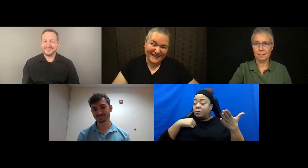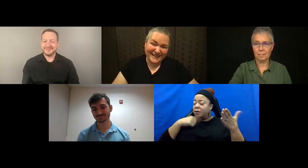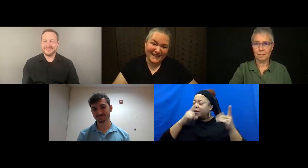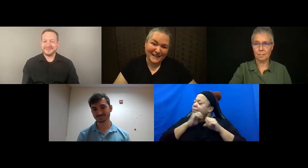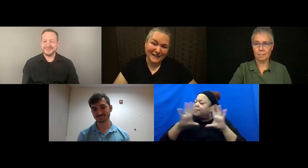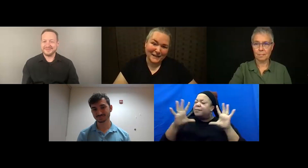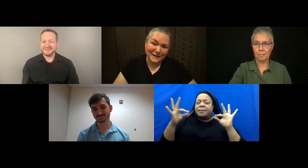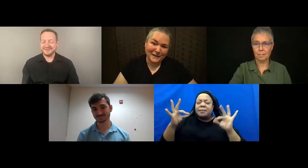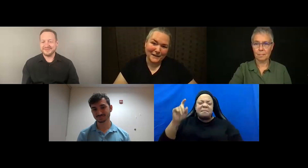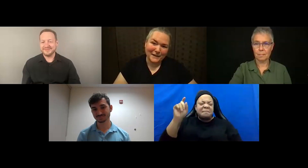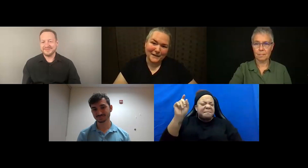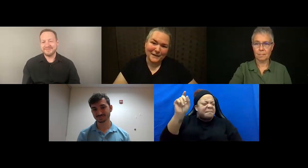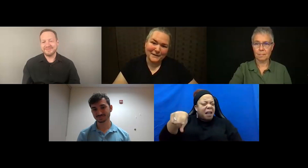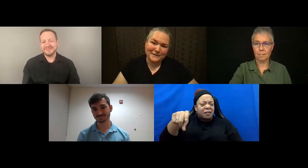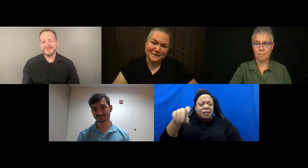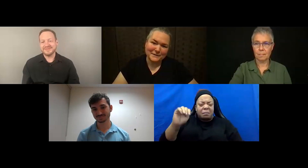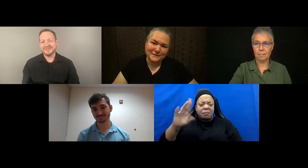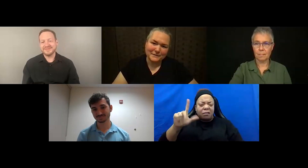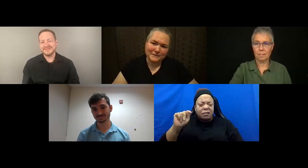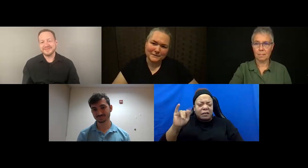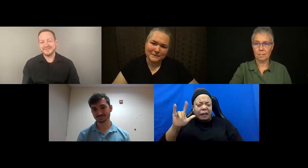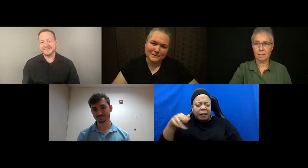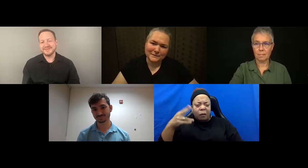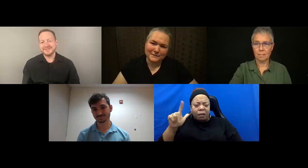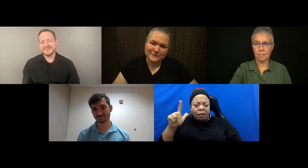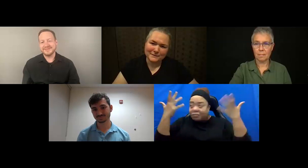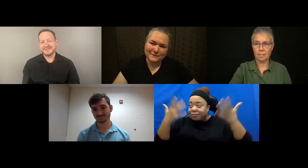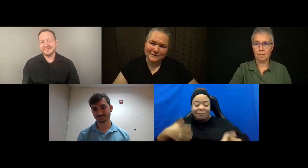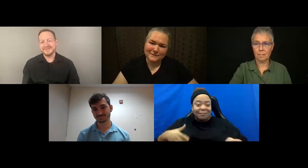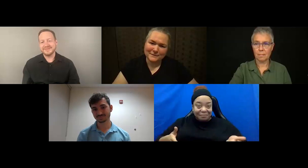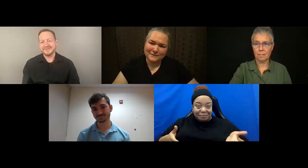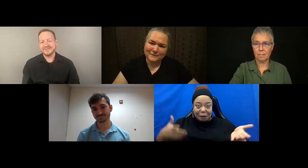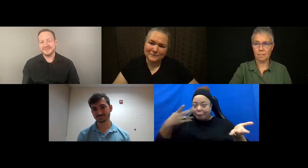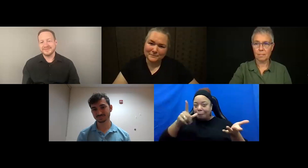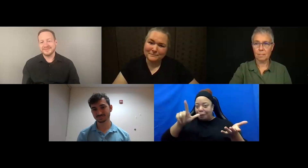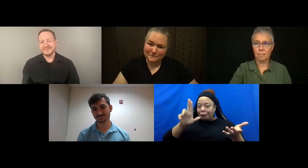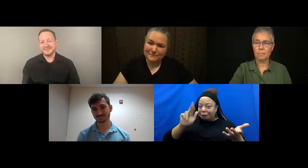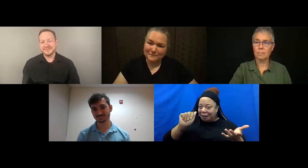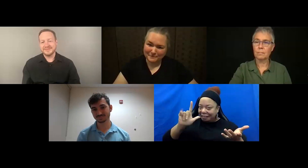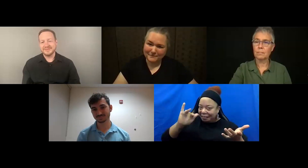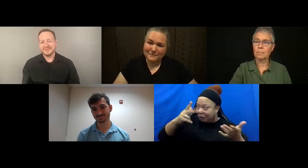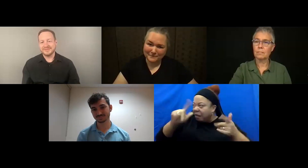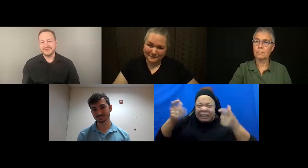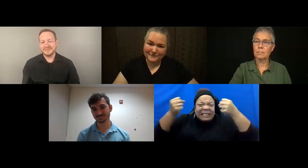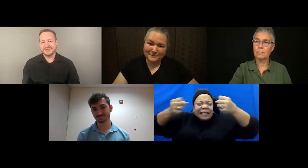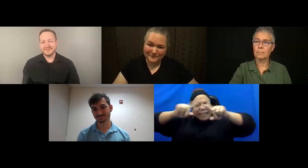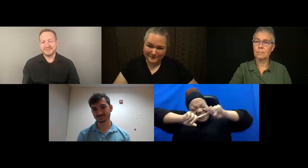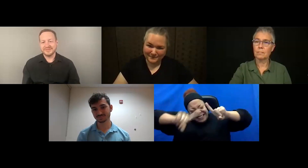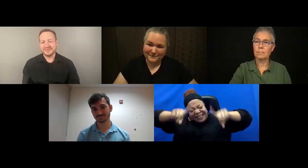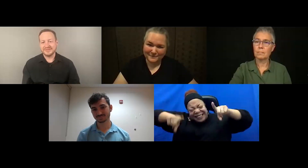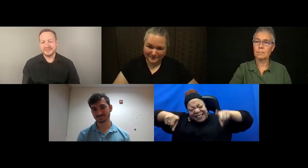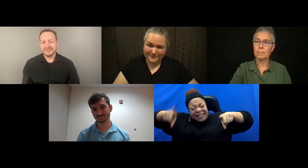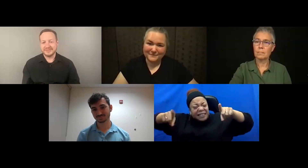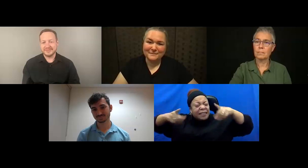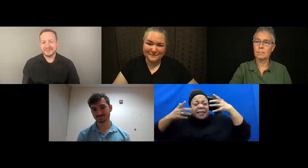sure I think that in the perfect world it must be multilingual. Plurilingual.